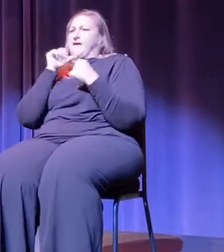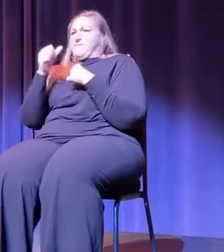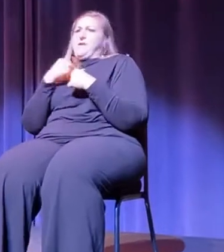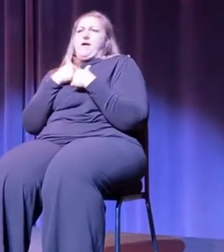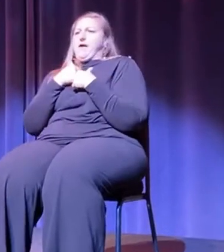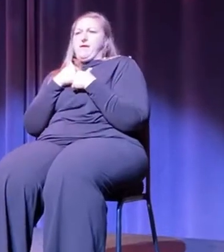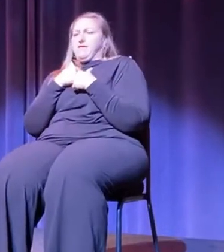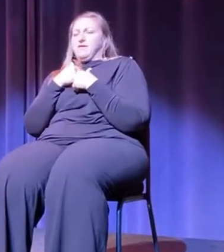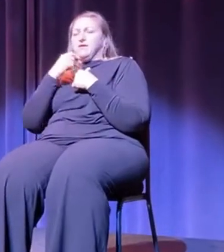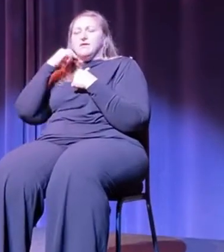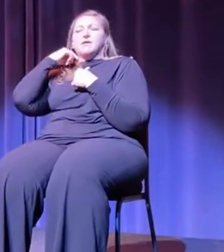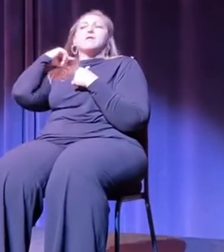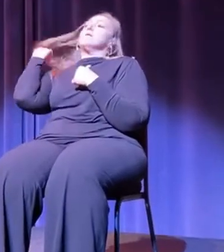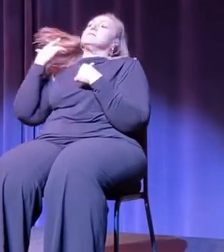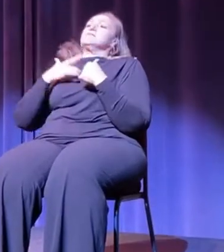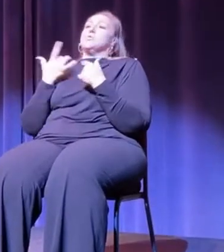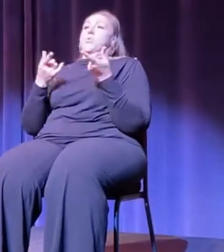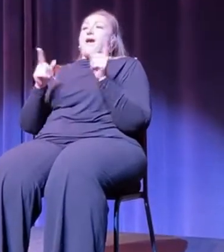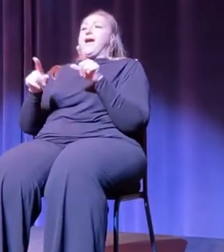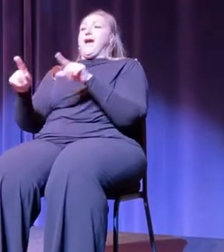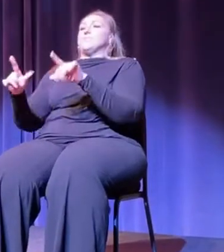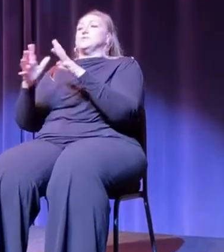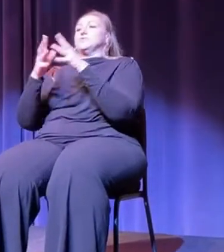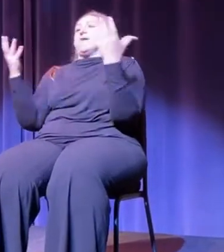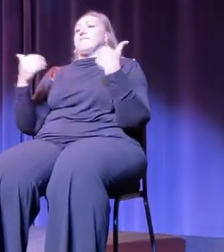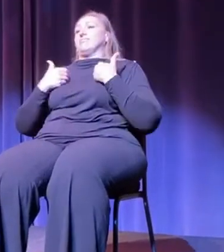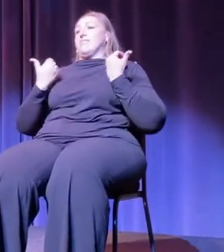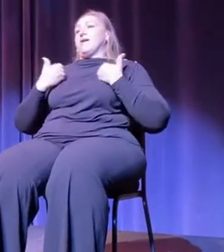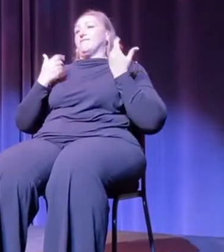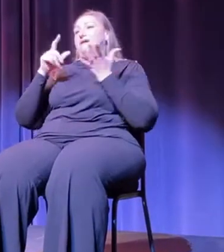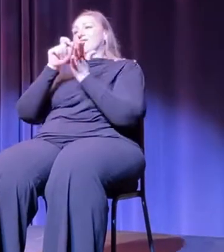and so what happens is that you have a lot of young writers,